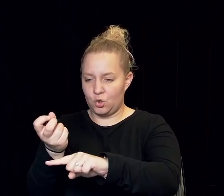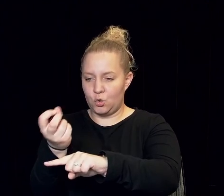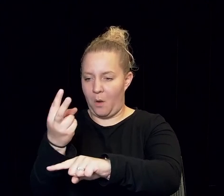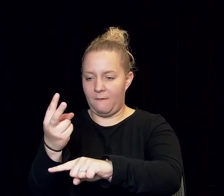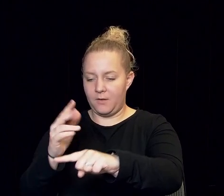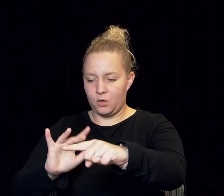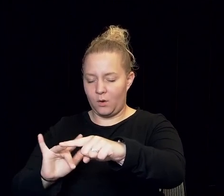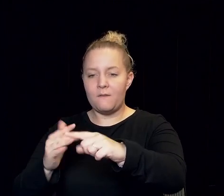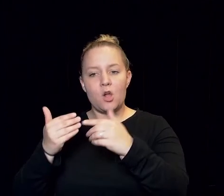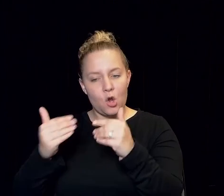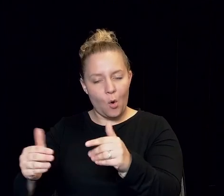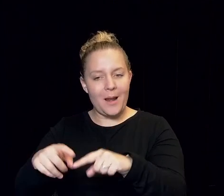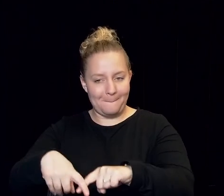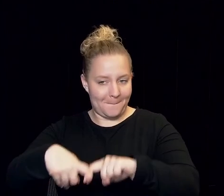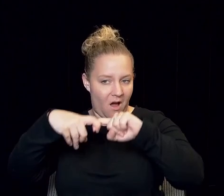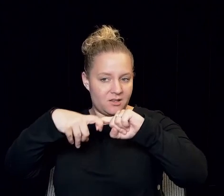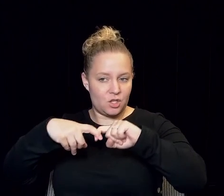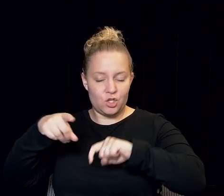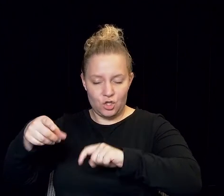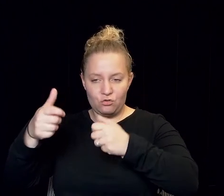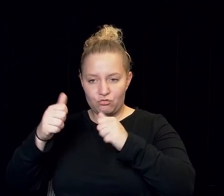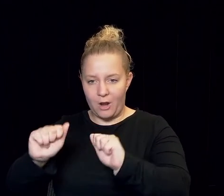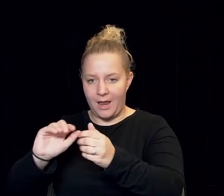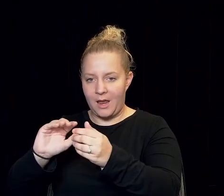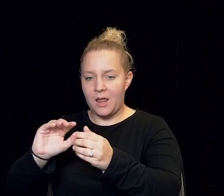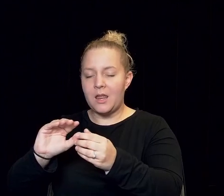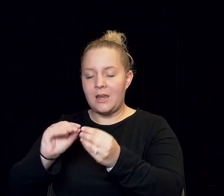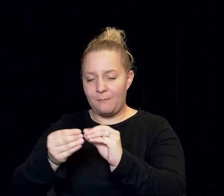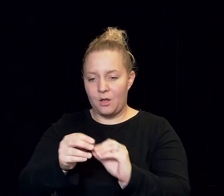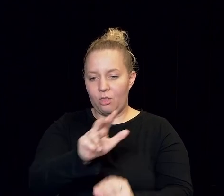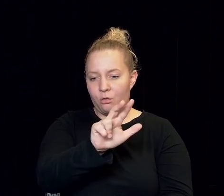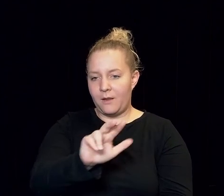video and I want you to try to do questions three and four on your own. Go ahead and pause.